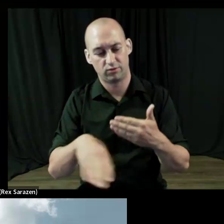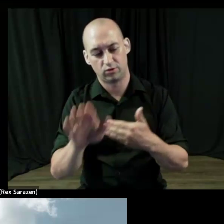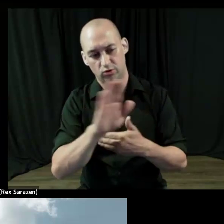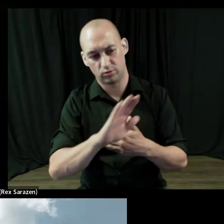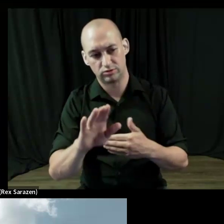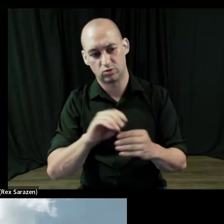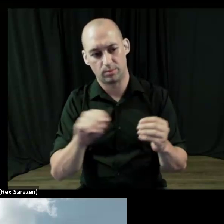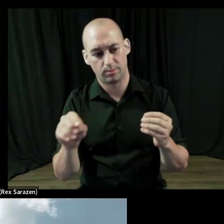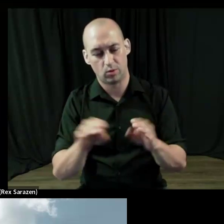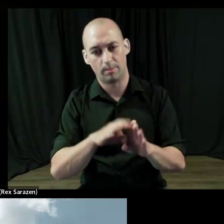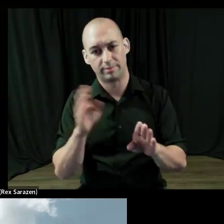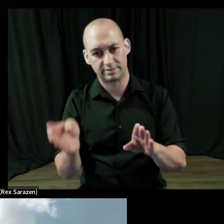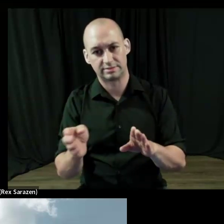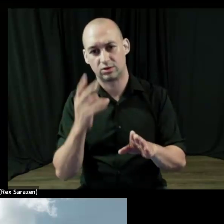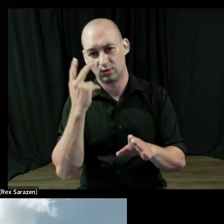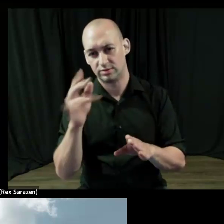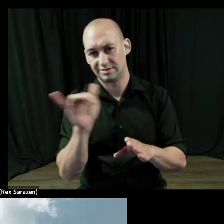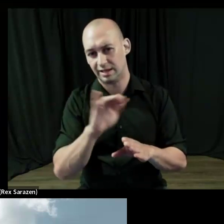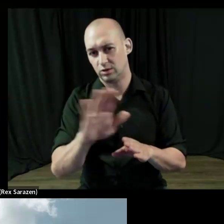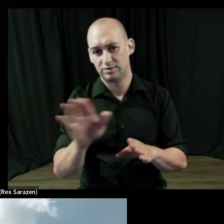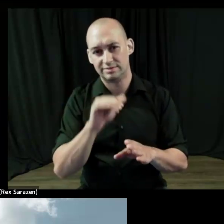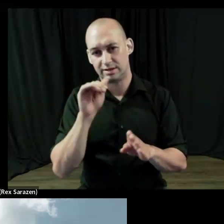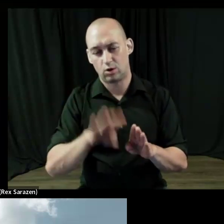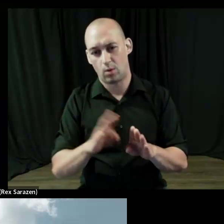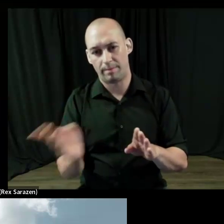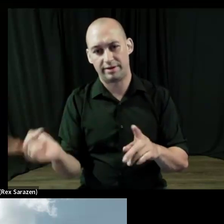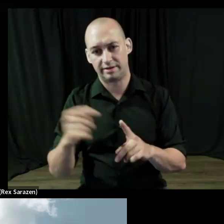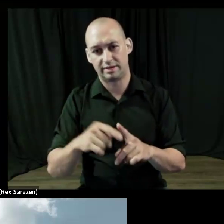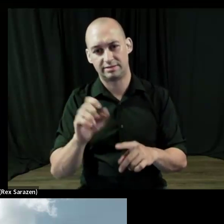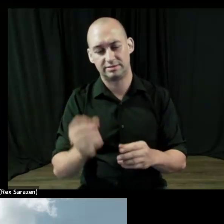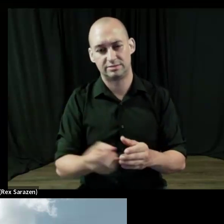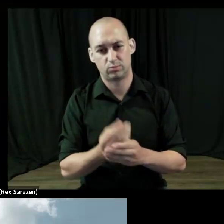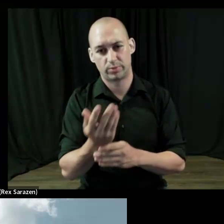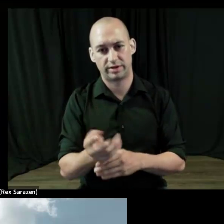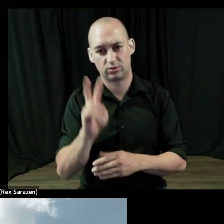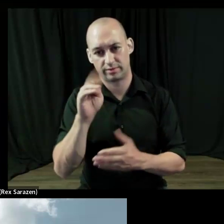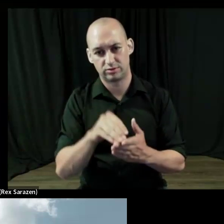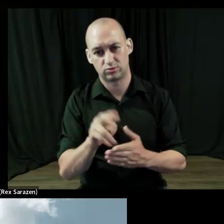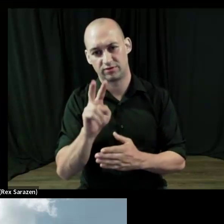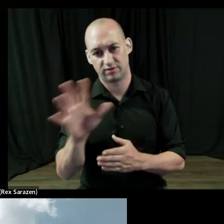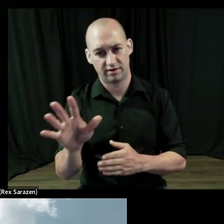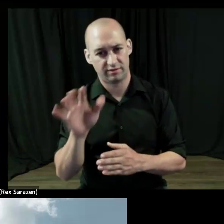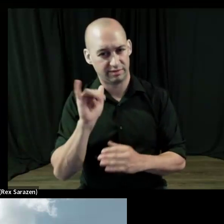timeline won't be opening up until like spring 2025, anyway. Would that be fair to say?